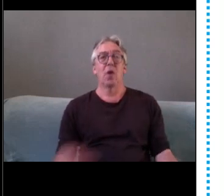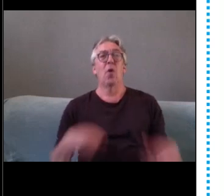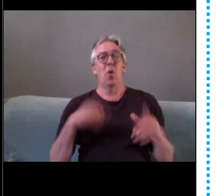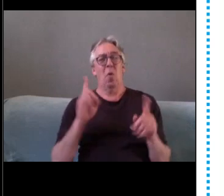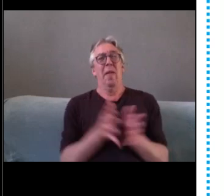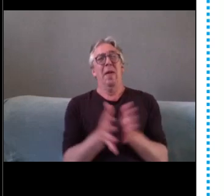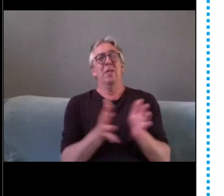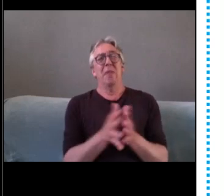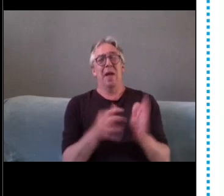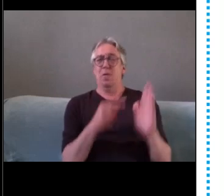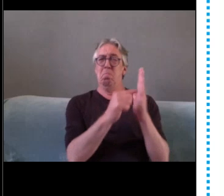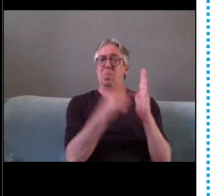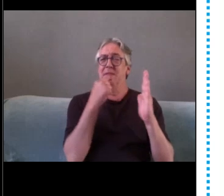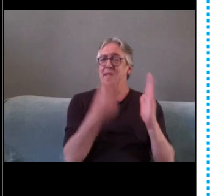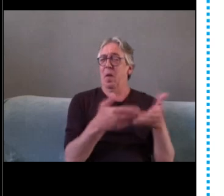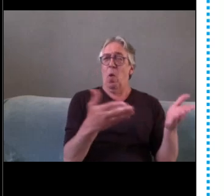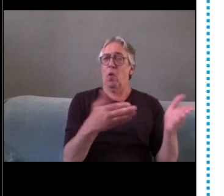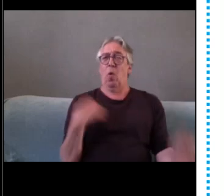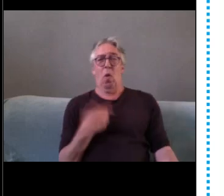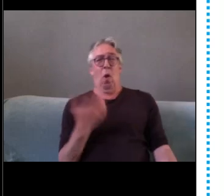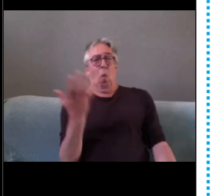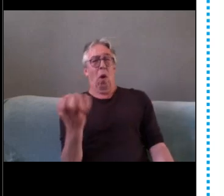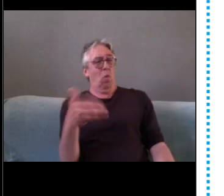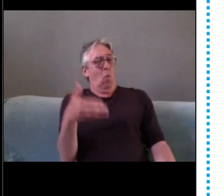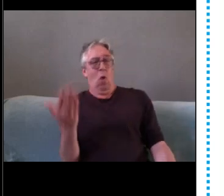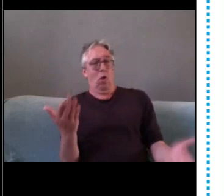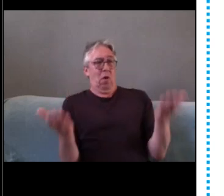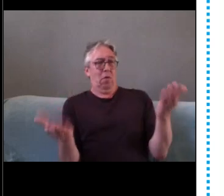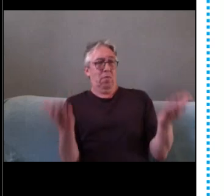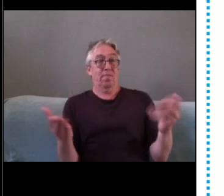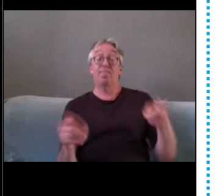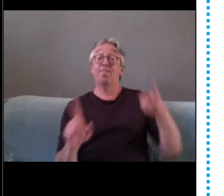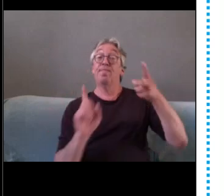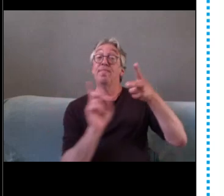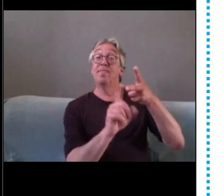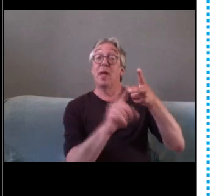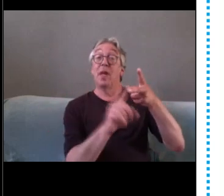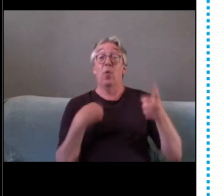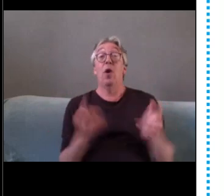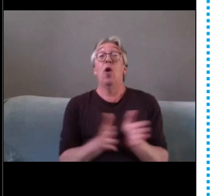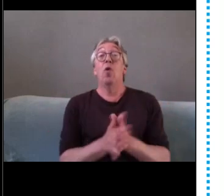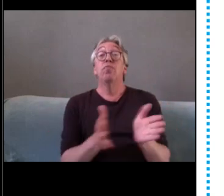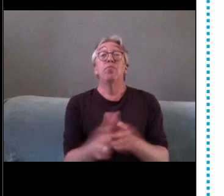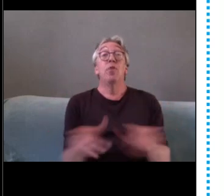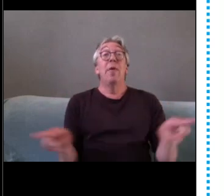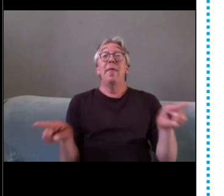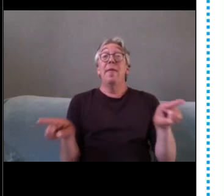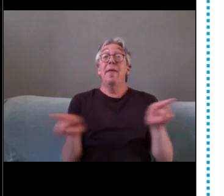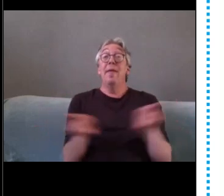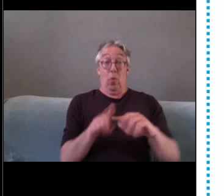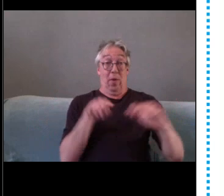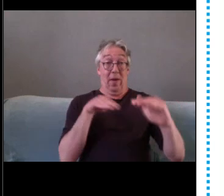Then we'll cover equal access and choice for persons with disabilities and its relationship with the Accessibility Act